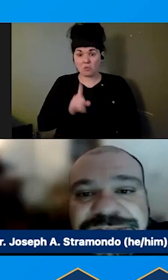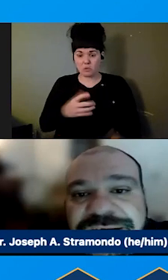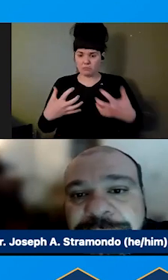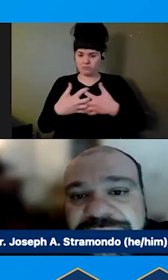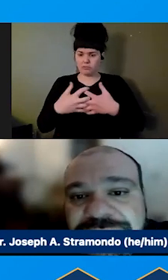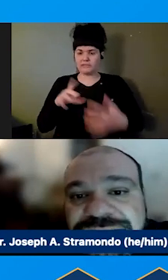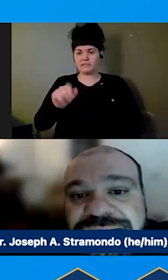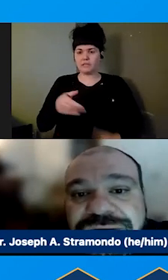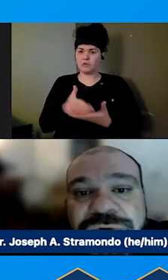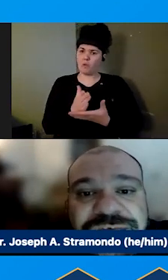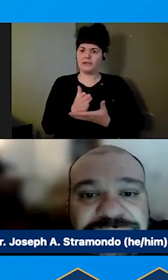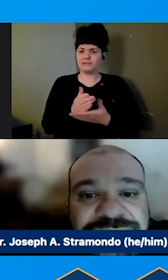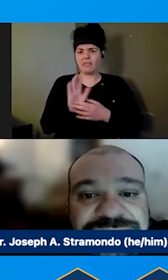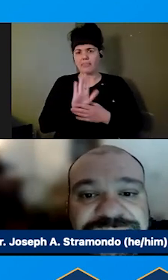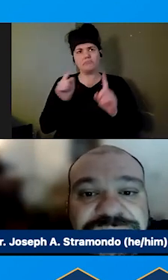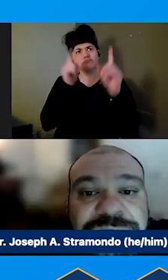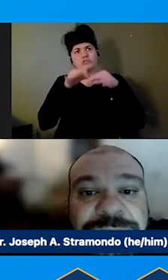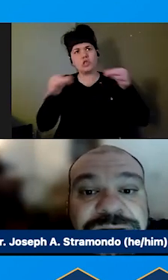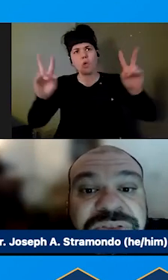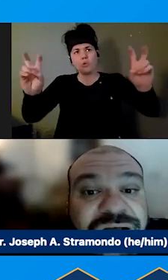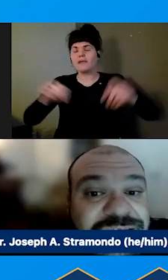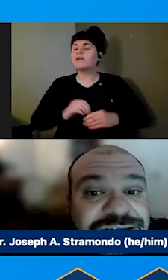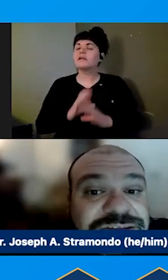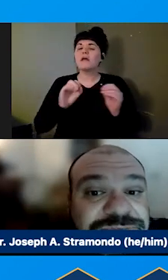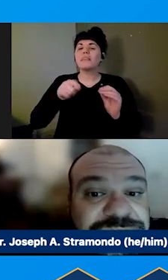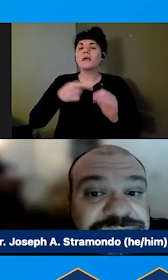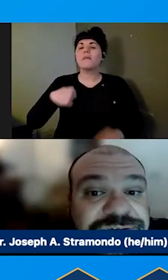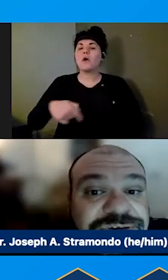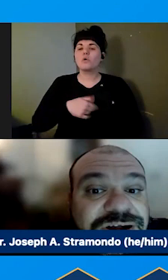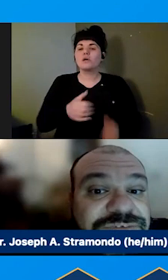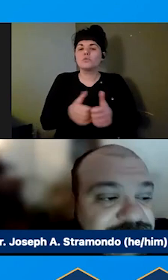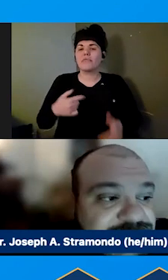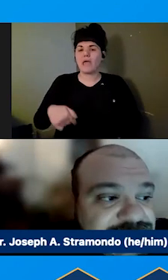rights slogan, nothing about us without us but applied to the